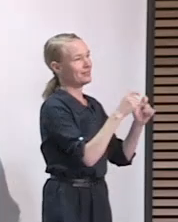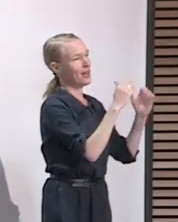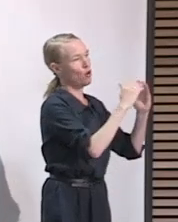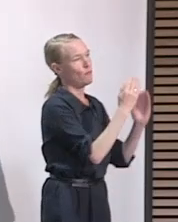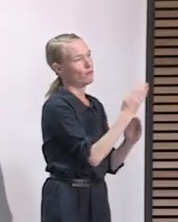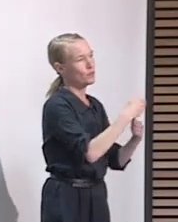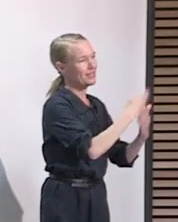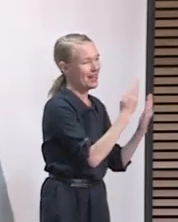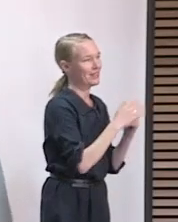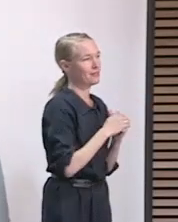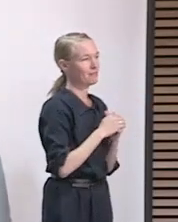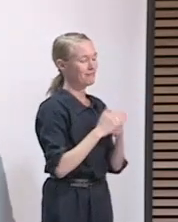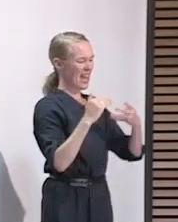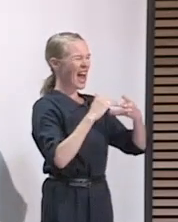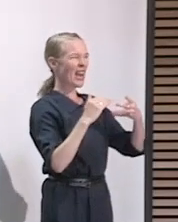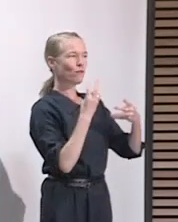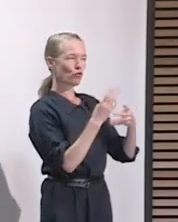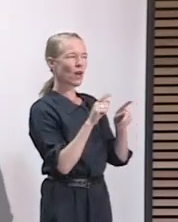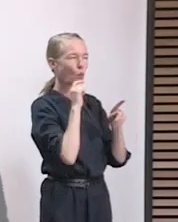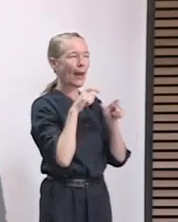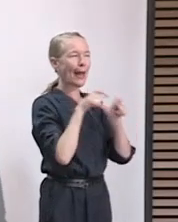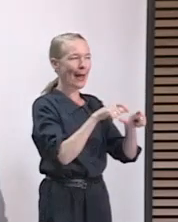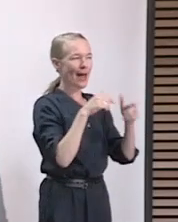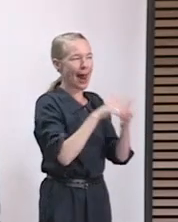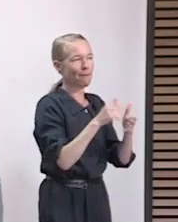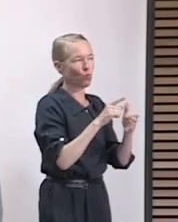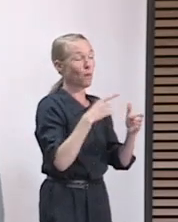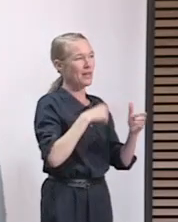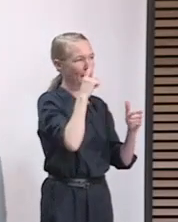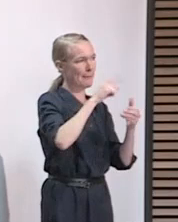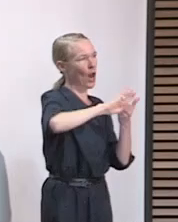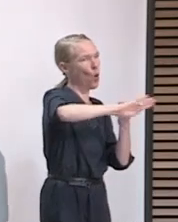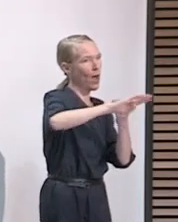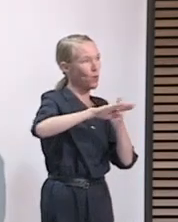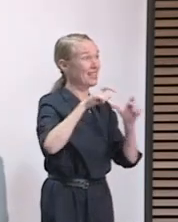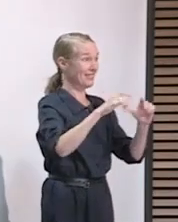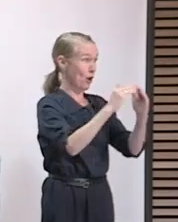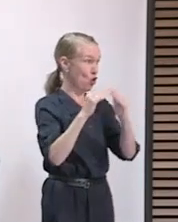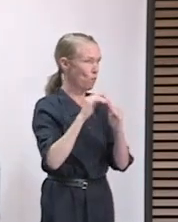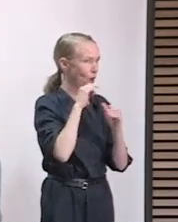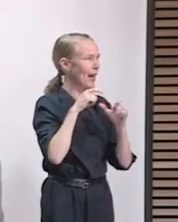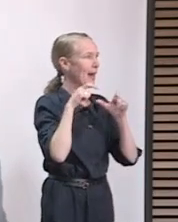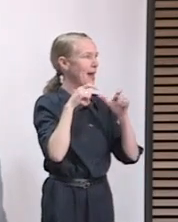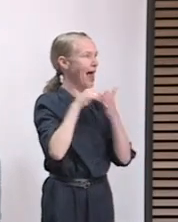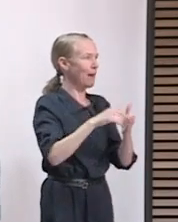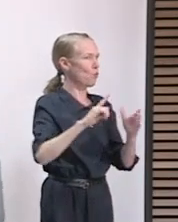get them into self-isolation for 14 days and our level 3 restrictions also help to